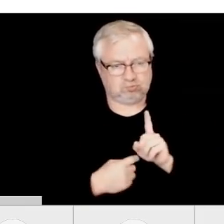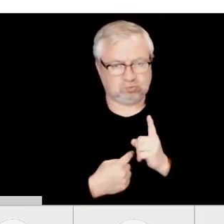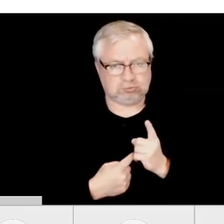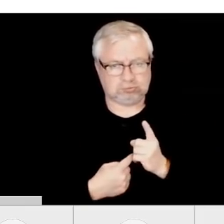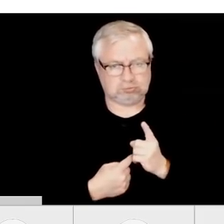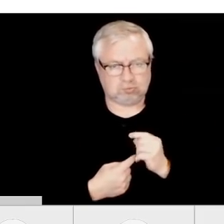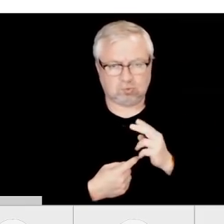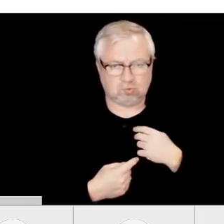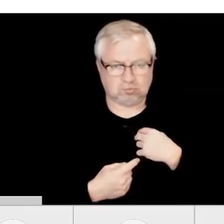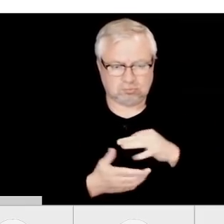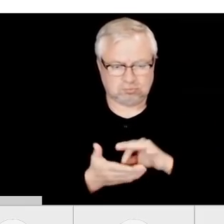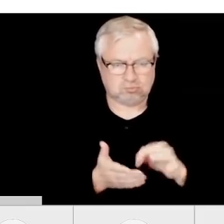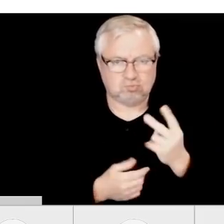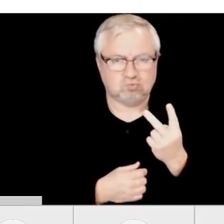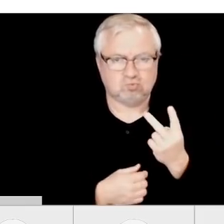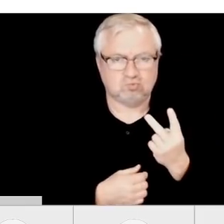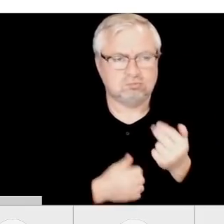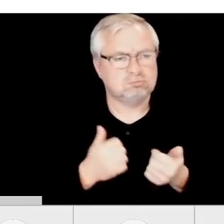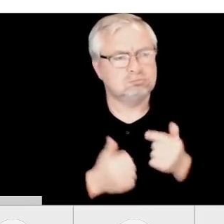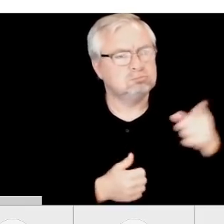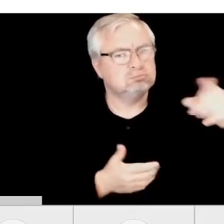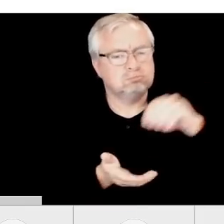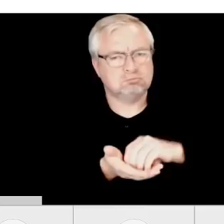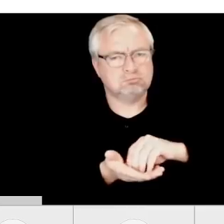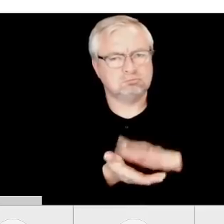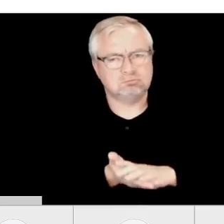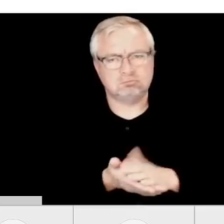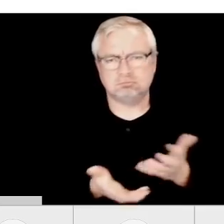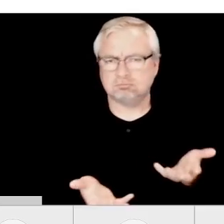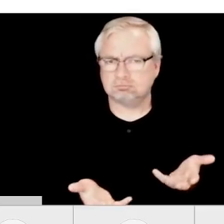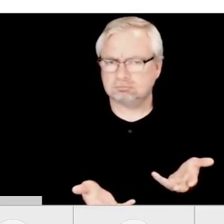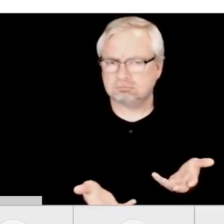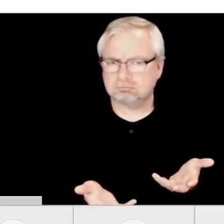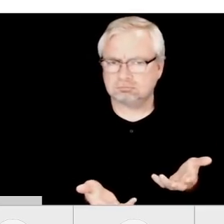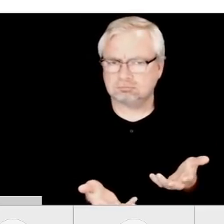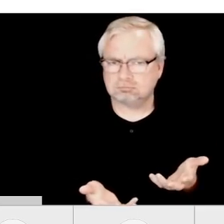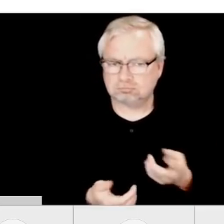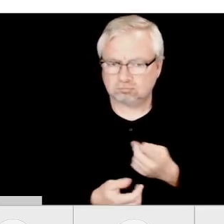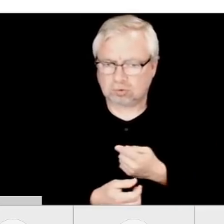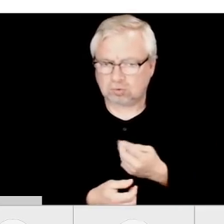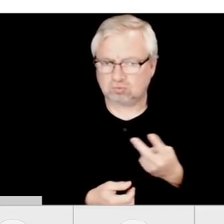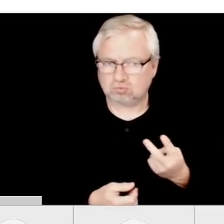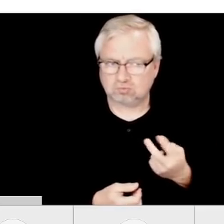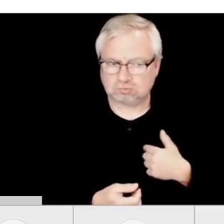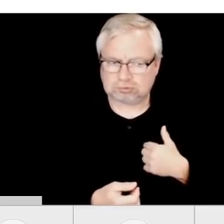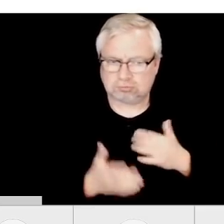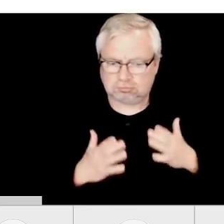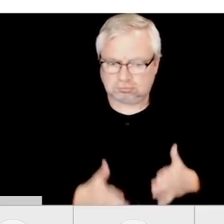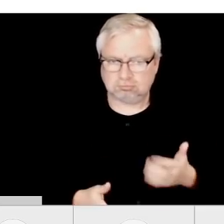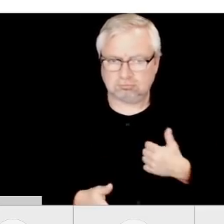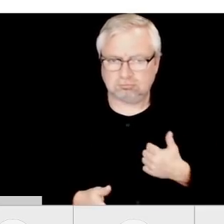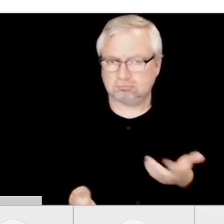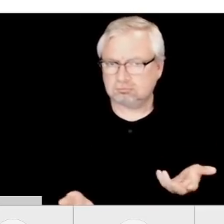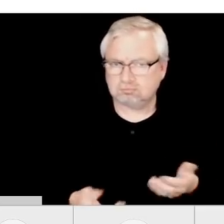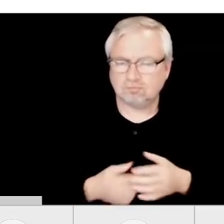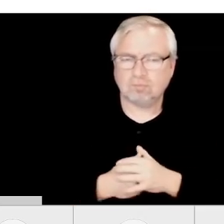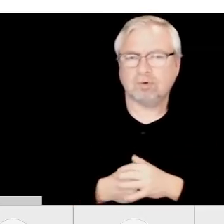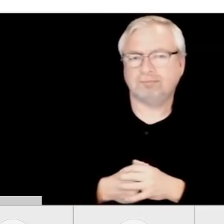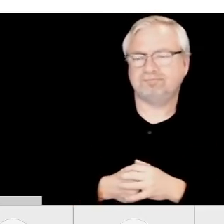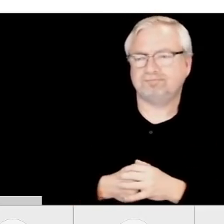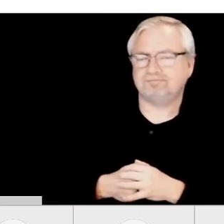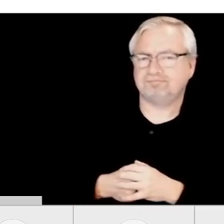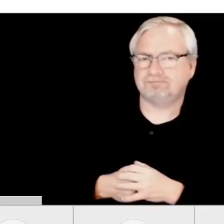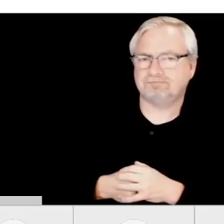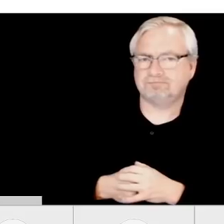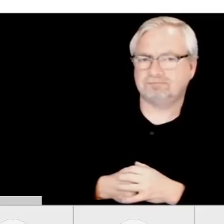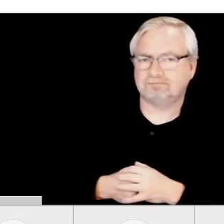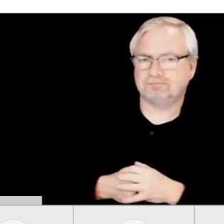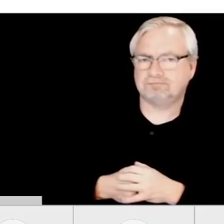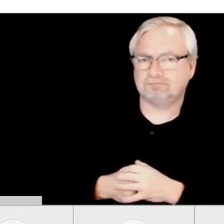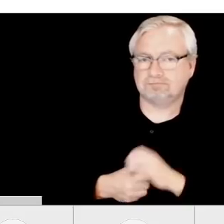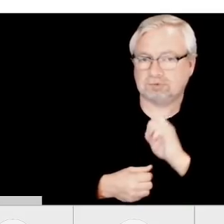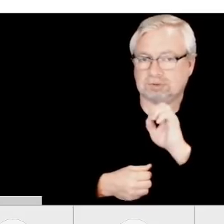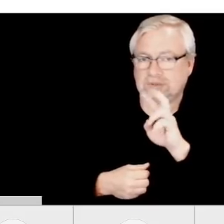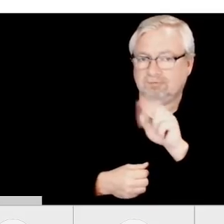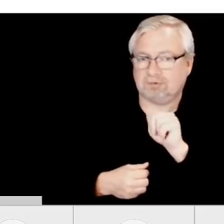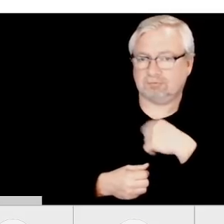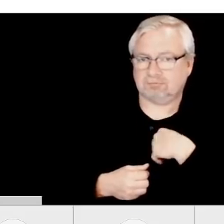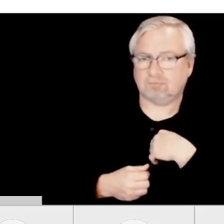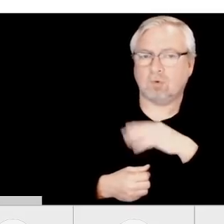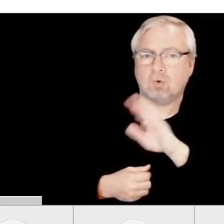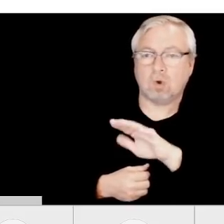Dr. Enns: In terms of how we implemented it in the model, someone